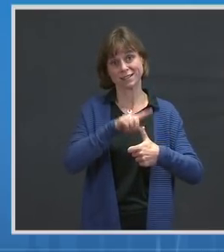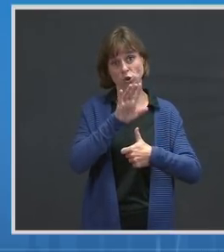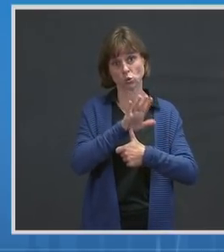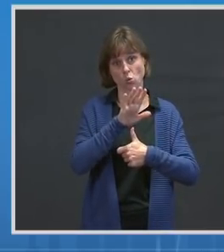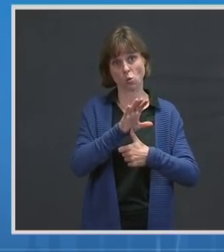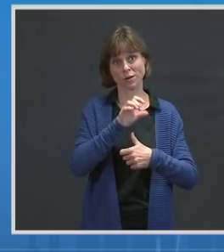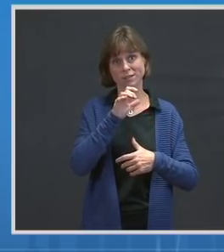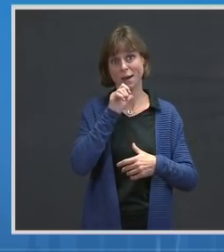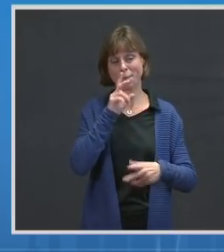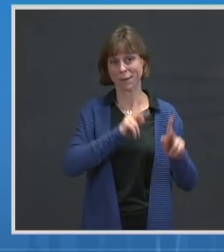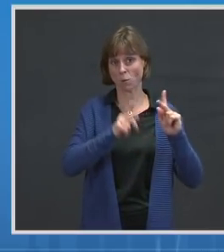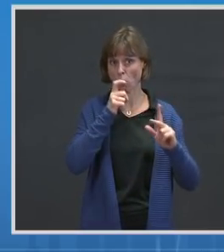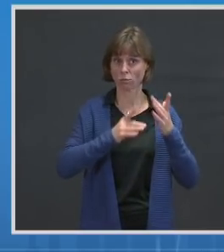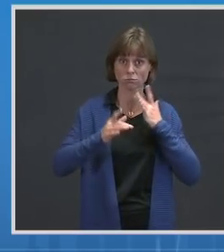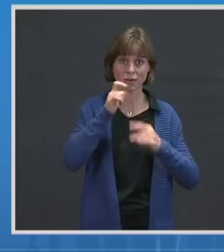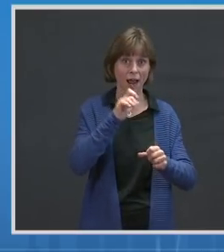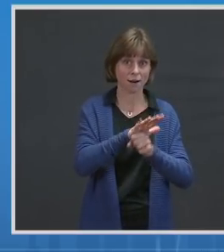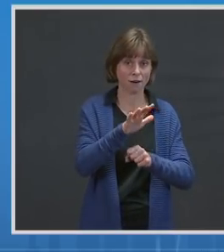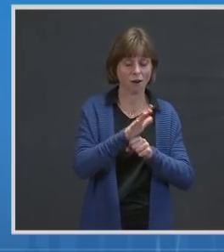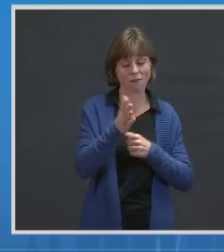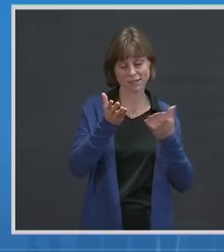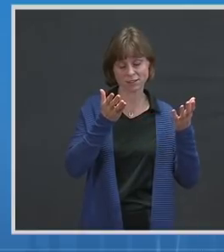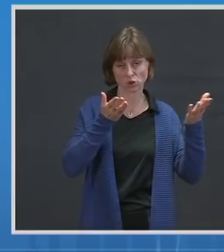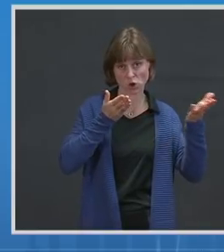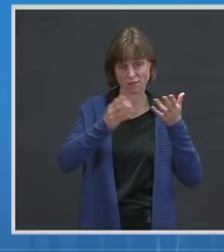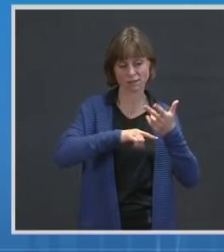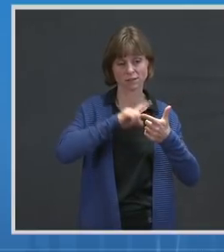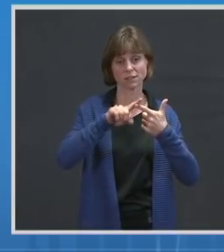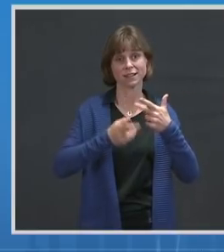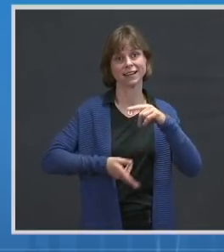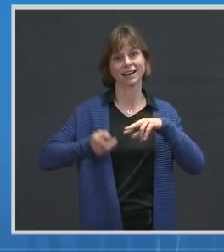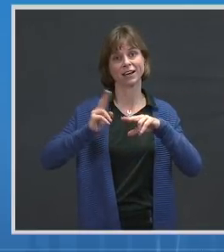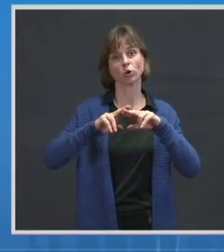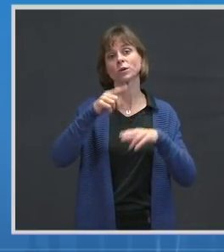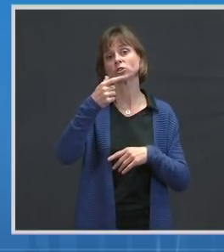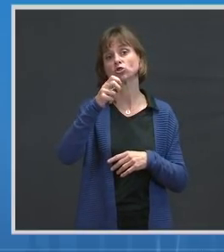increasing genomic sequencing, and manufacturing critical testing supplies.